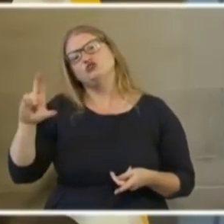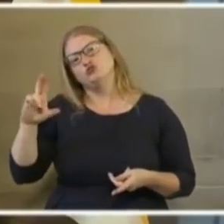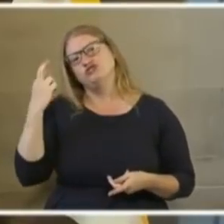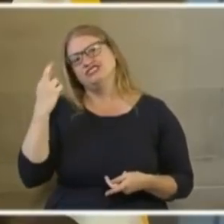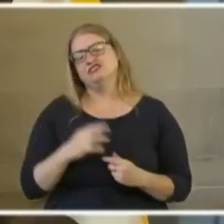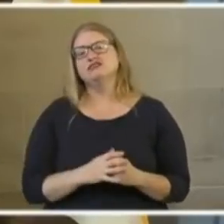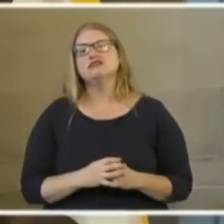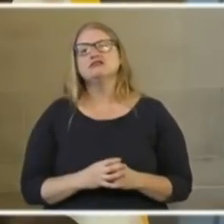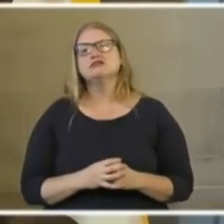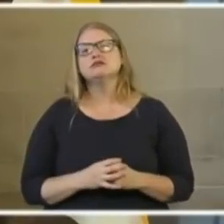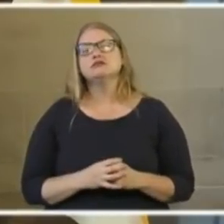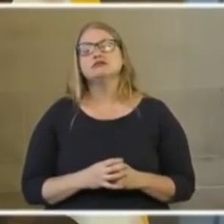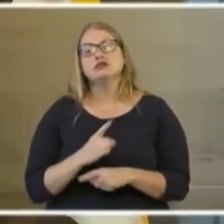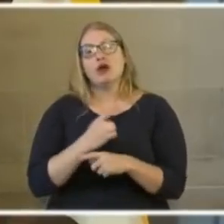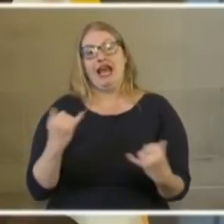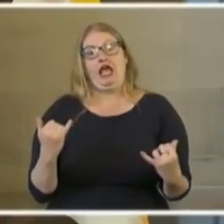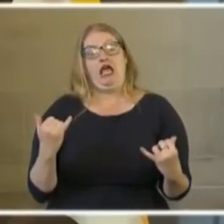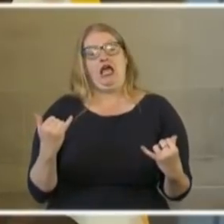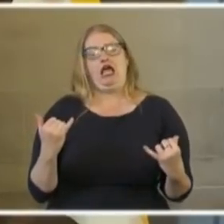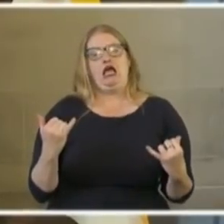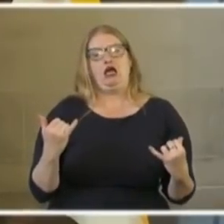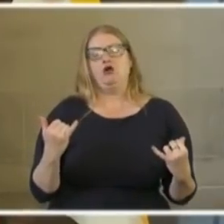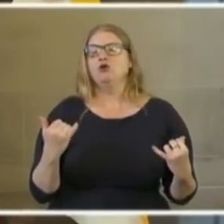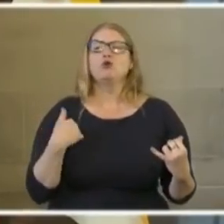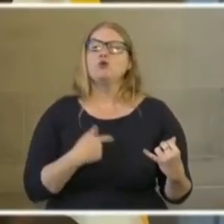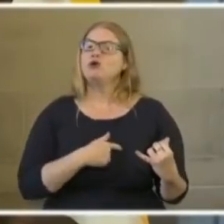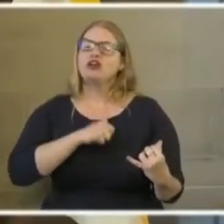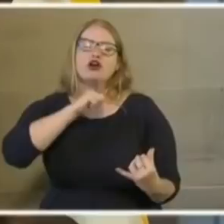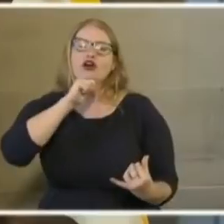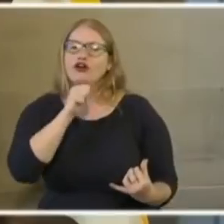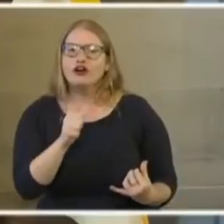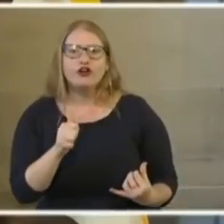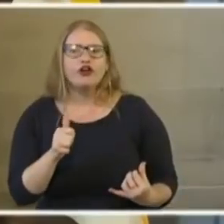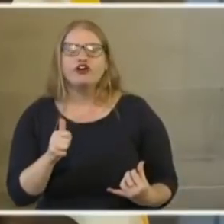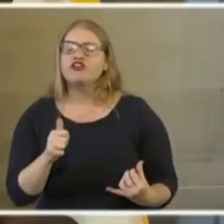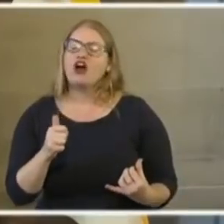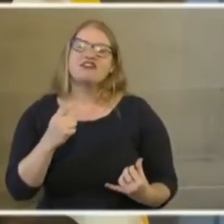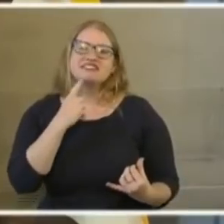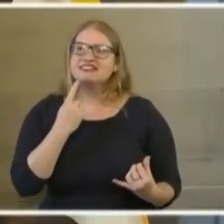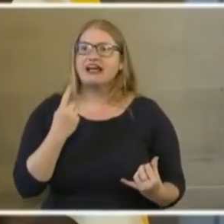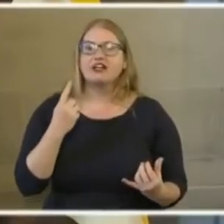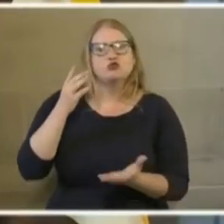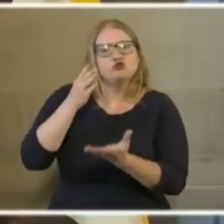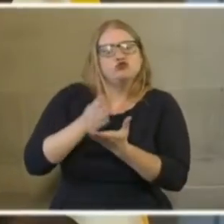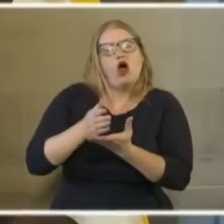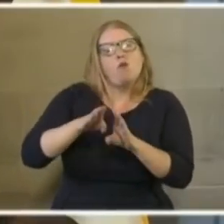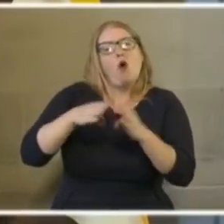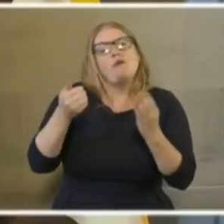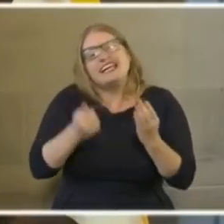PATIENTS FROM OTHER COUNTIES THAT WE ARE CARING FOR IN OUR INTENSIVE CARE UNITS.